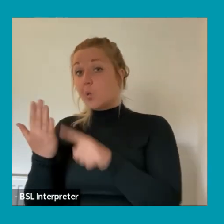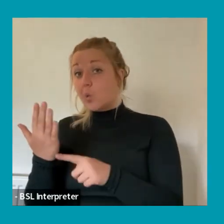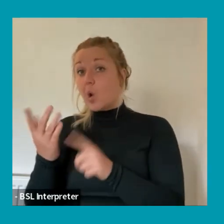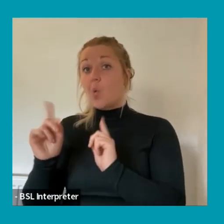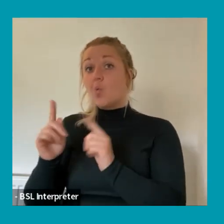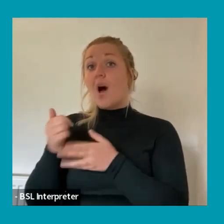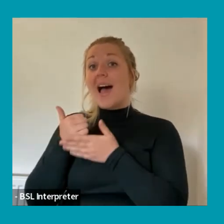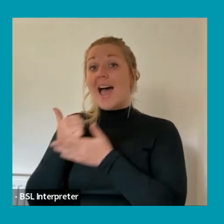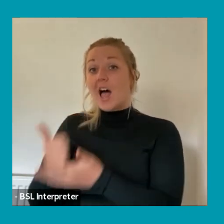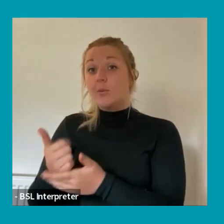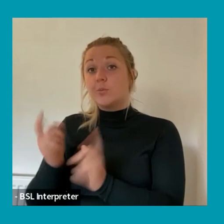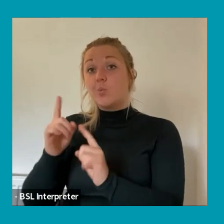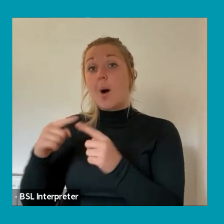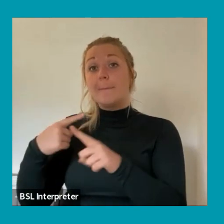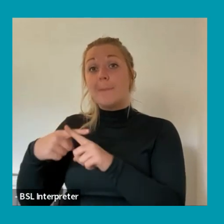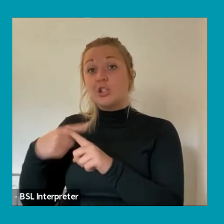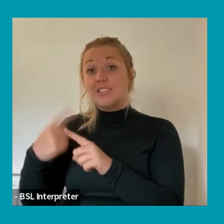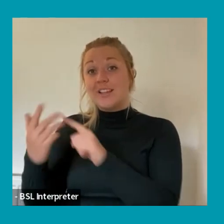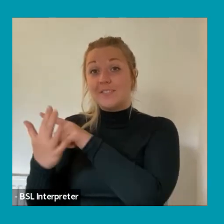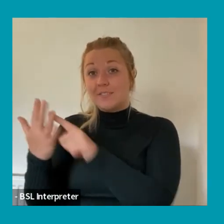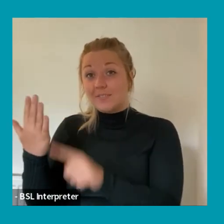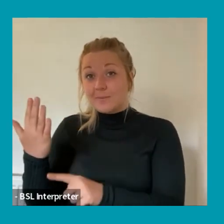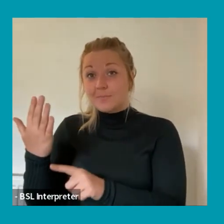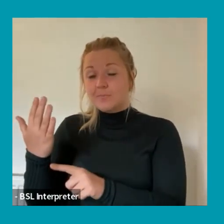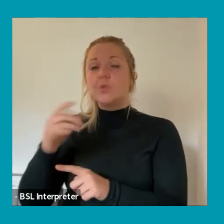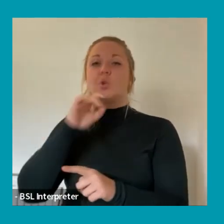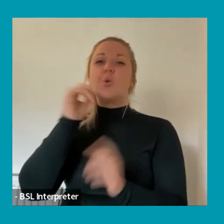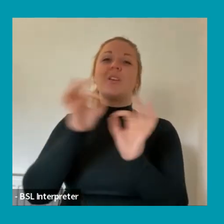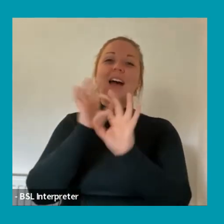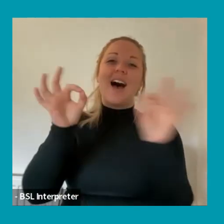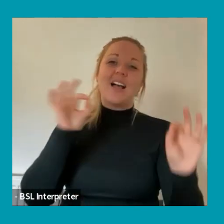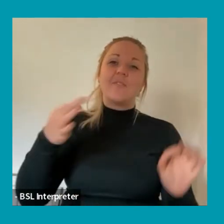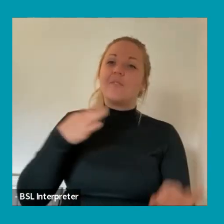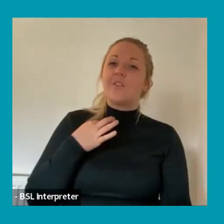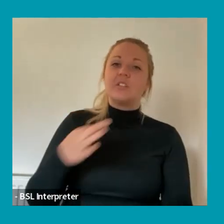Again, we asked for volunteers. There was no, you have to say this.